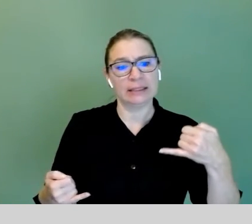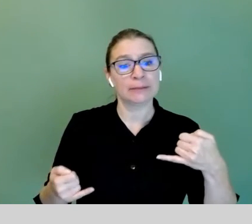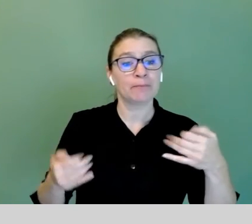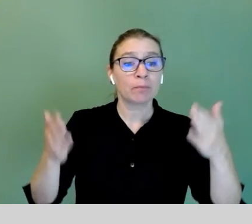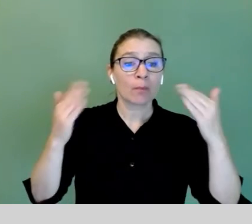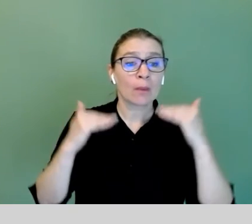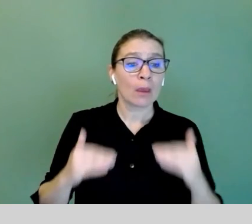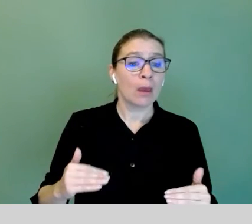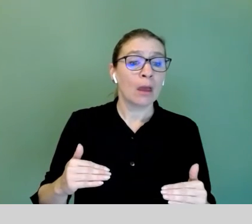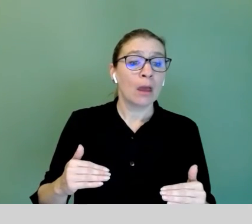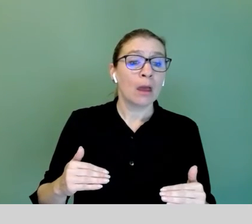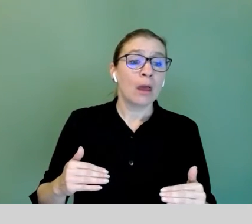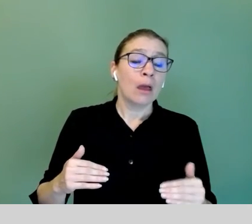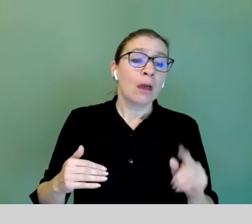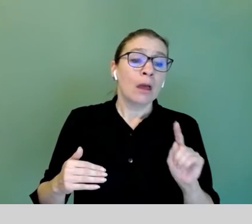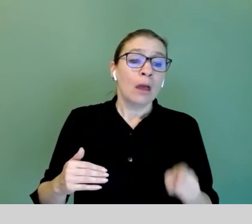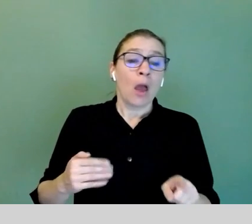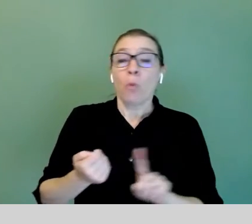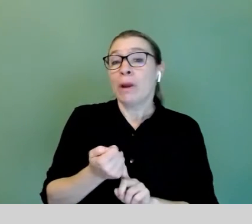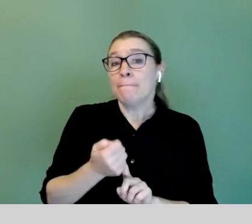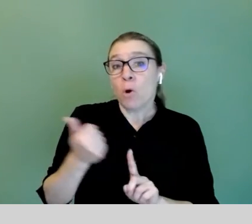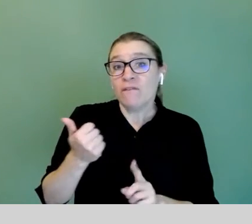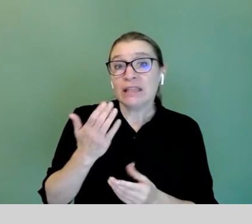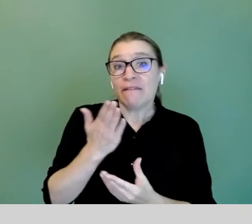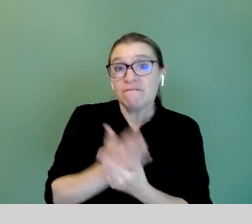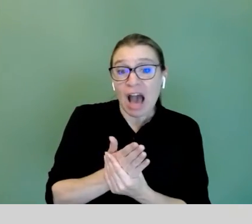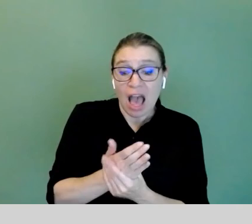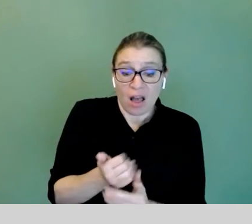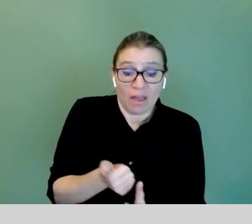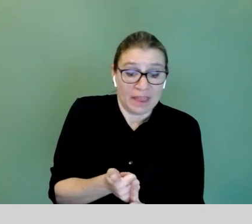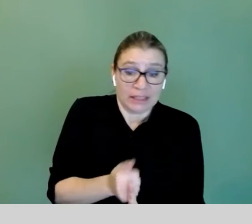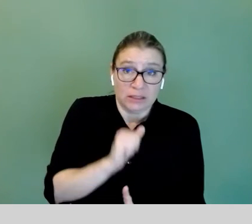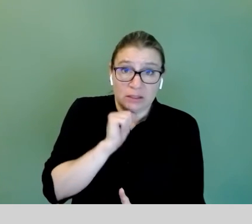There is even evolution in Python 2. So for example, removing a file